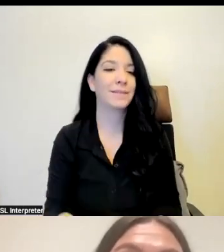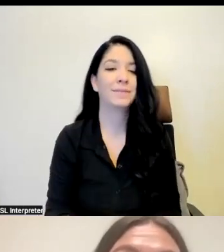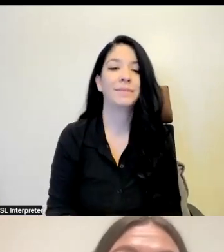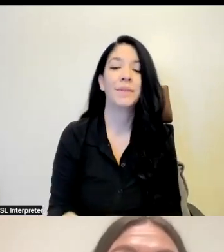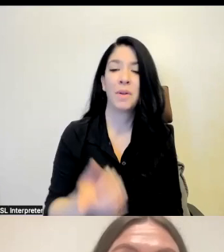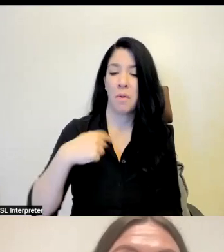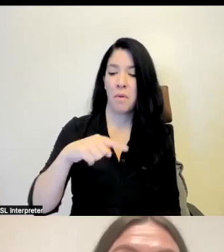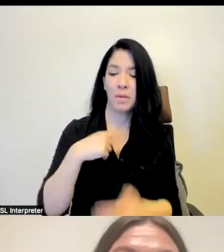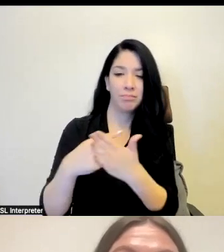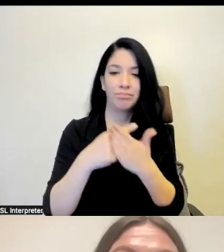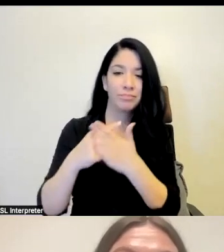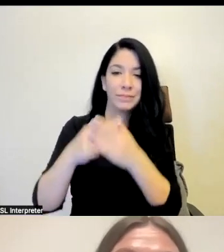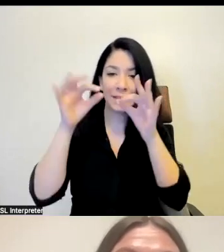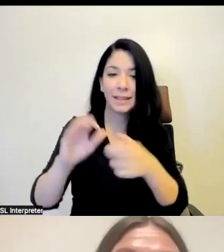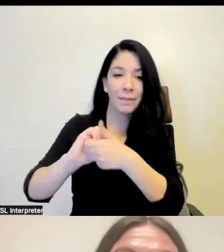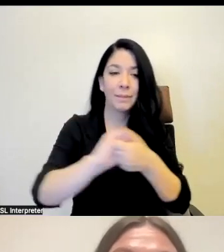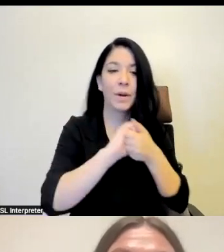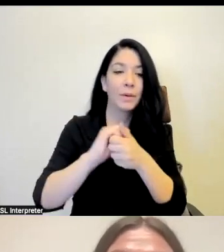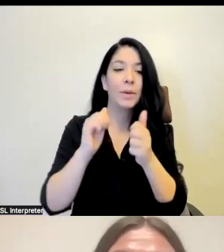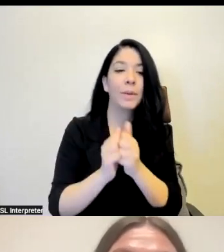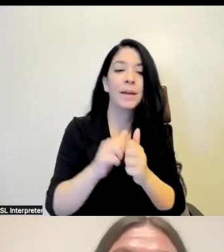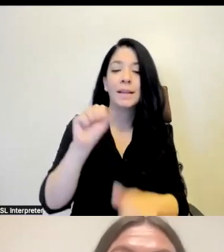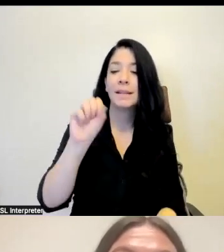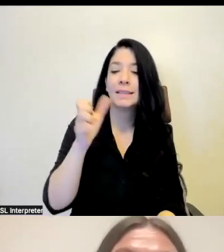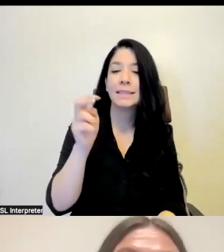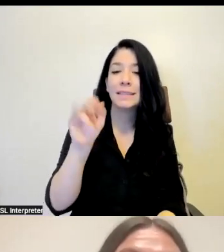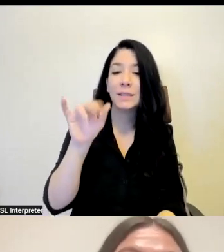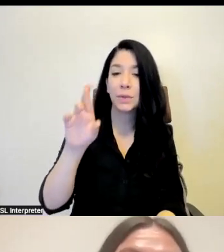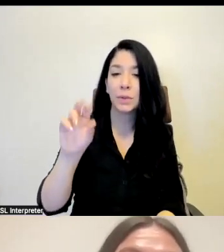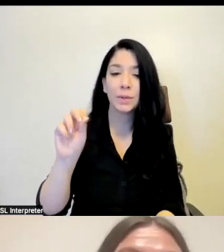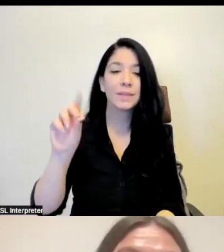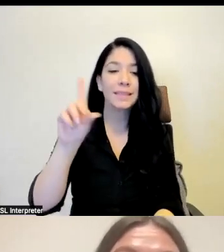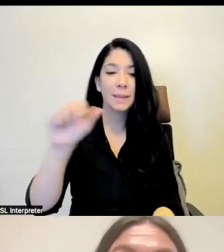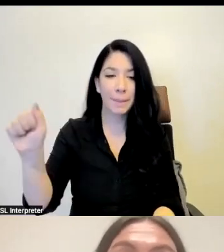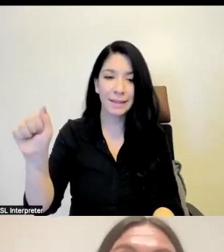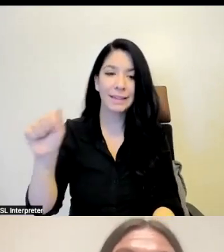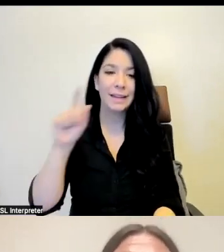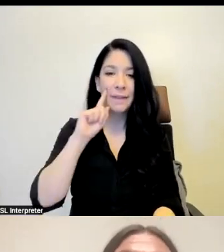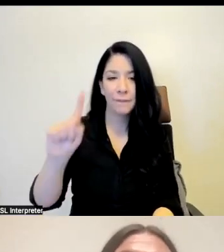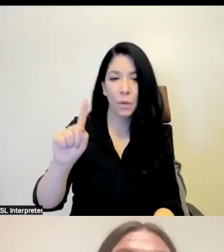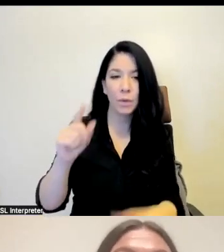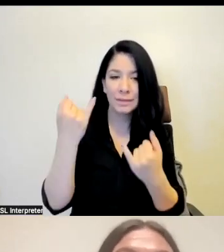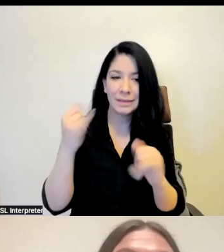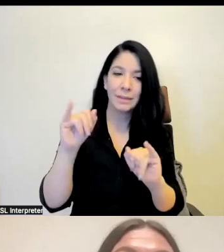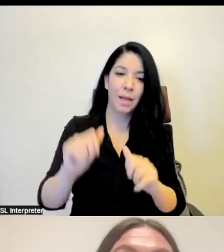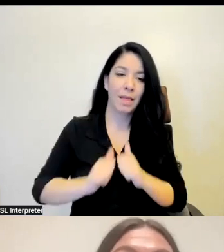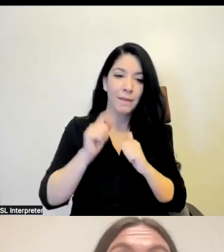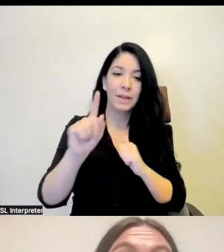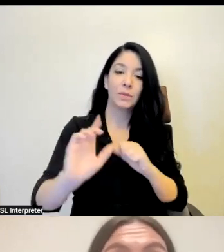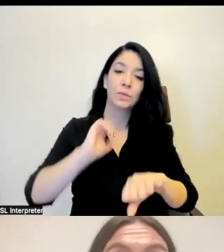in partnership with senior and disability action to host a peer support office hour.